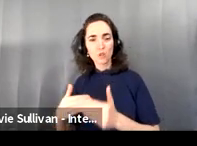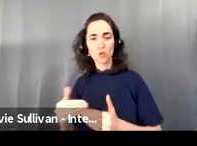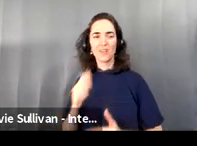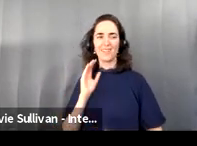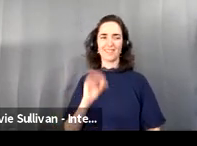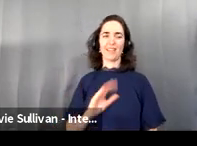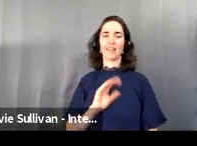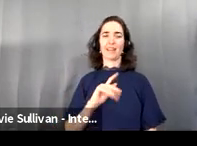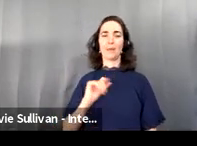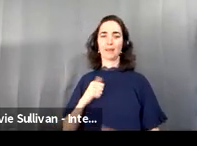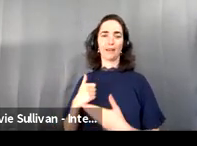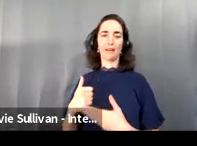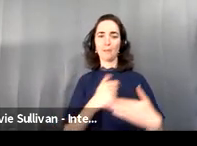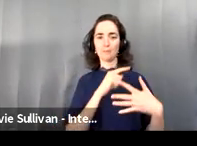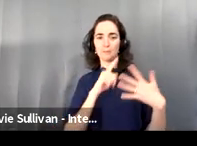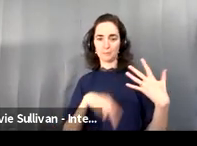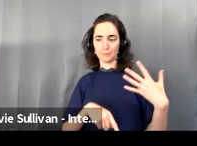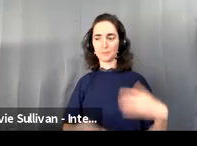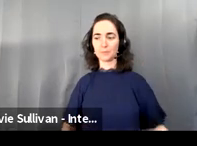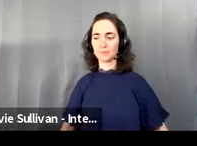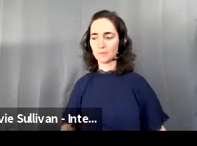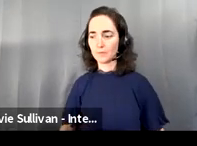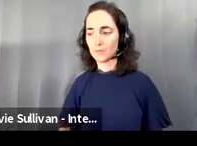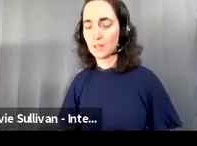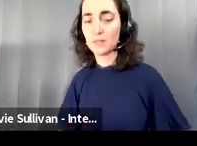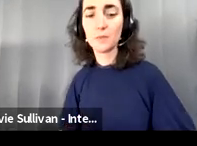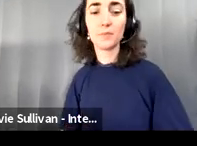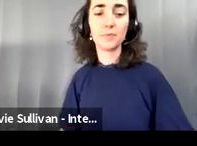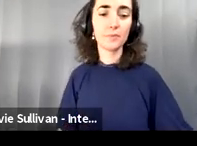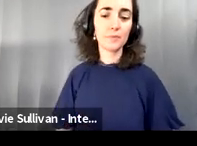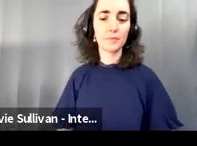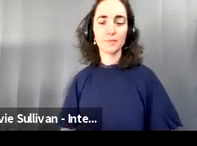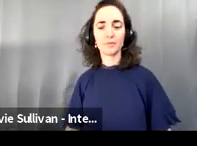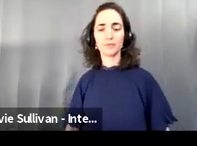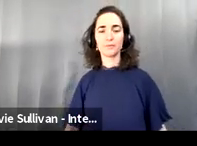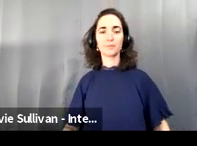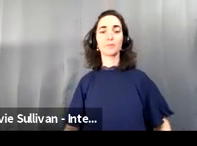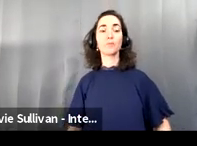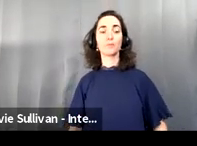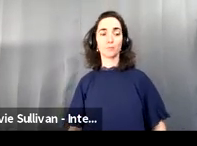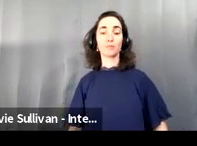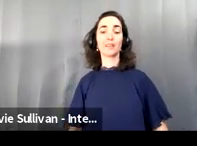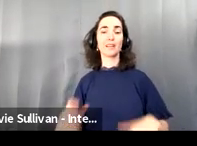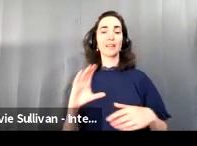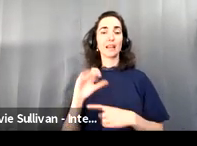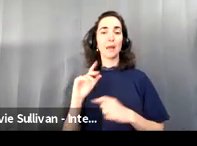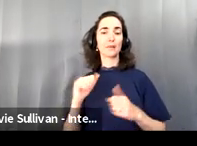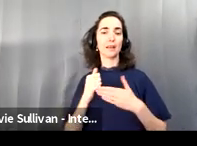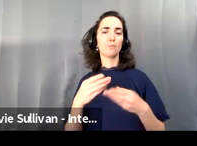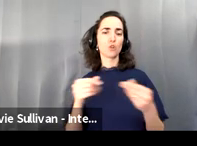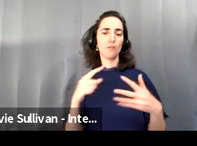So those are going to be the concerns that cap can can help to resolve.